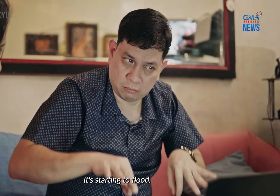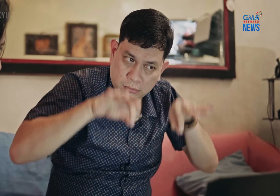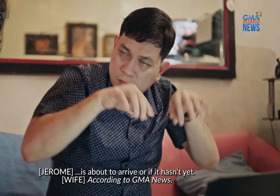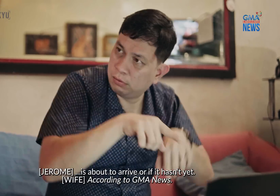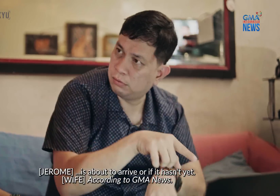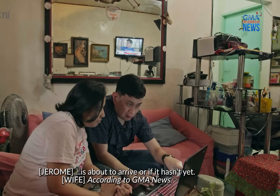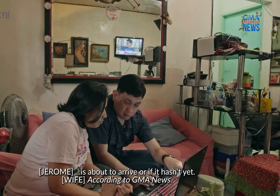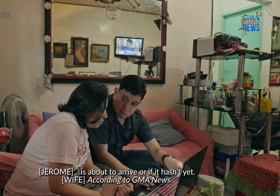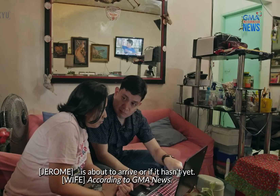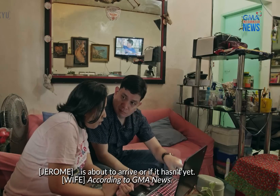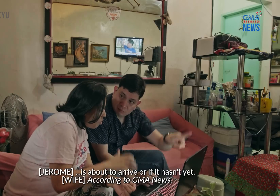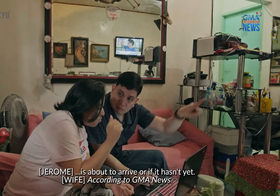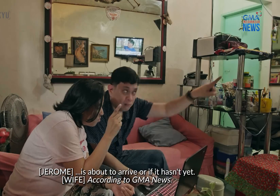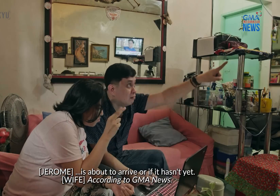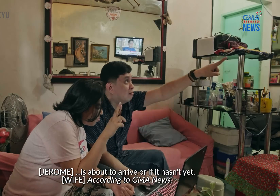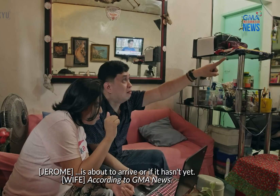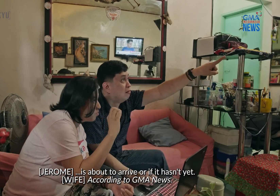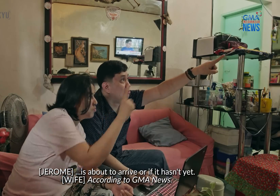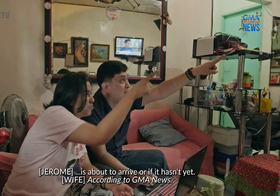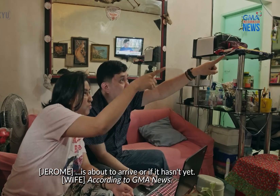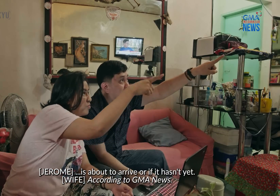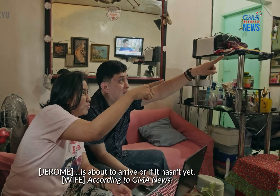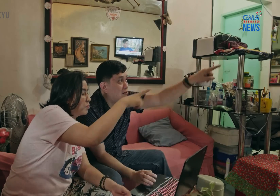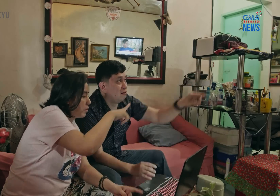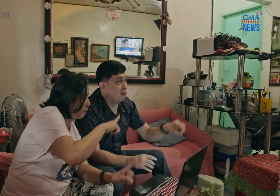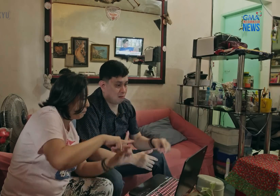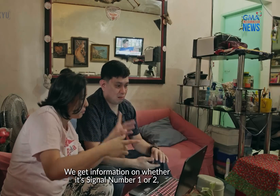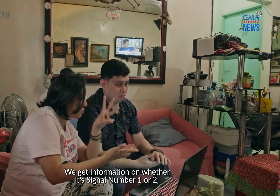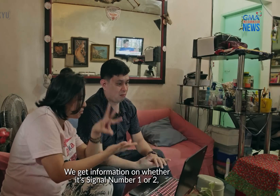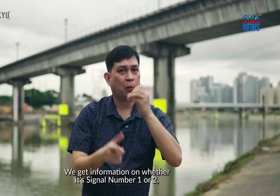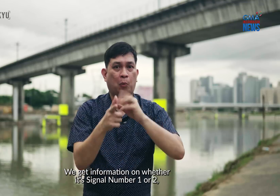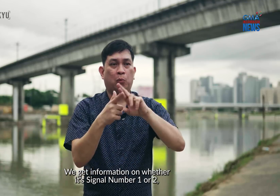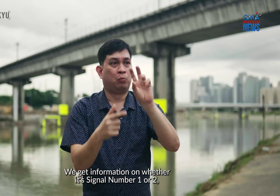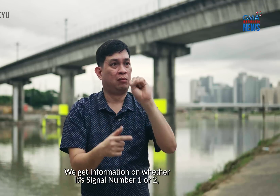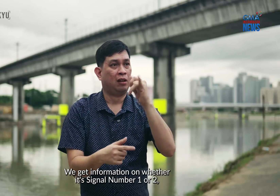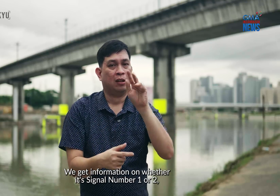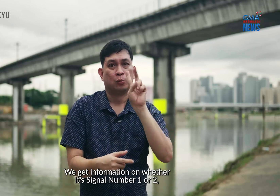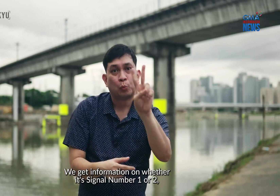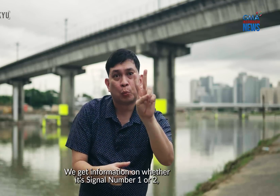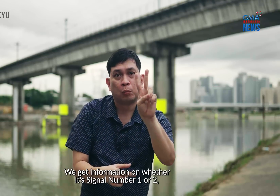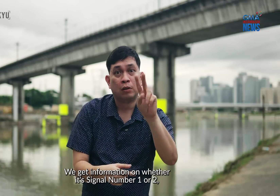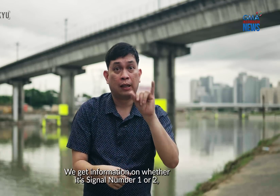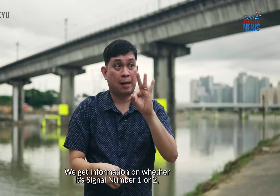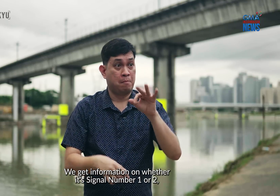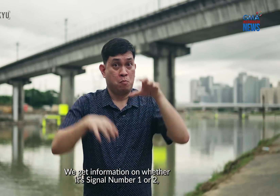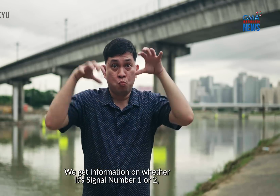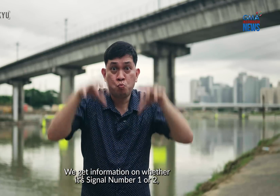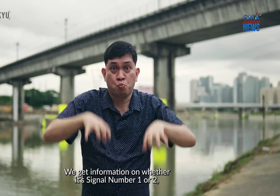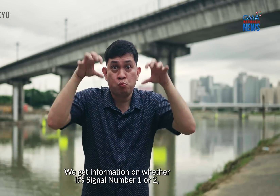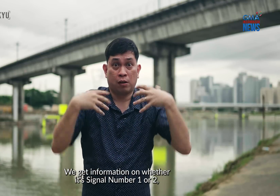which is great because during typhoons, we always stay updated through them. [JEROME] We also follow GMA News on YouTube to check if the typhoon